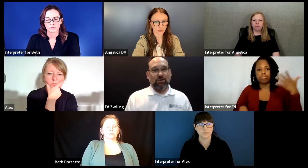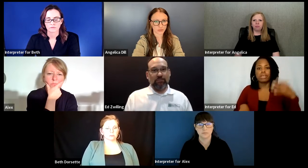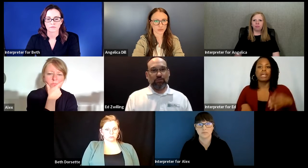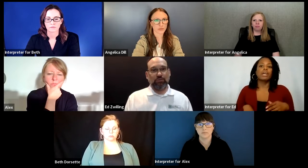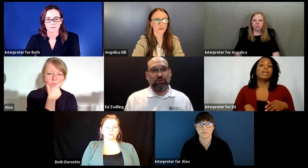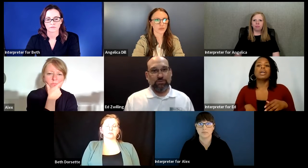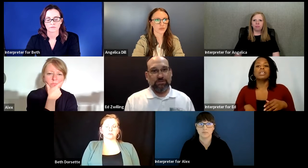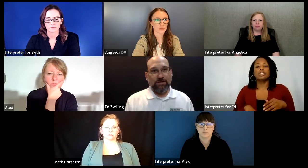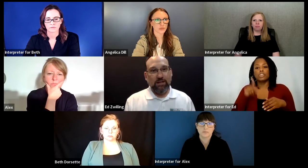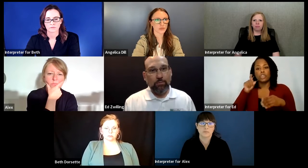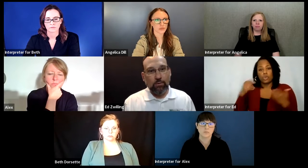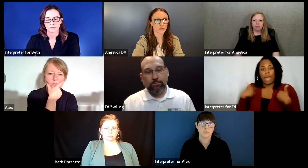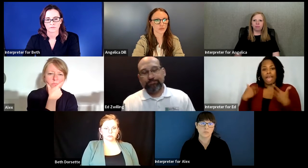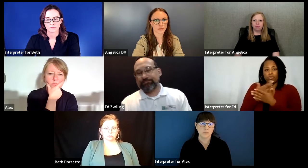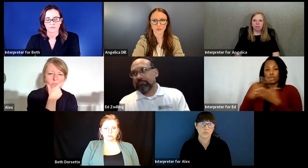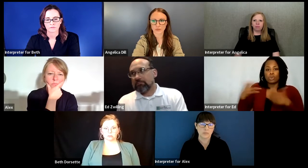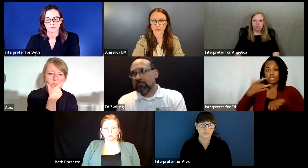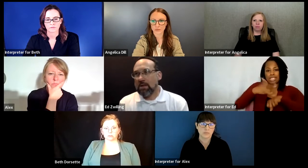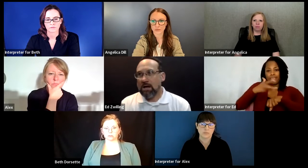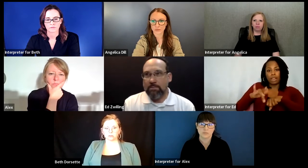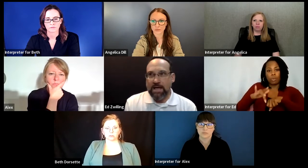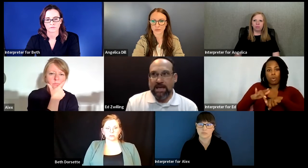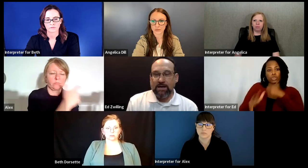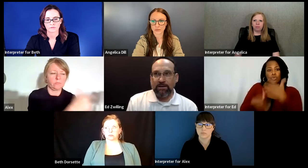So you have those resources available.